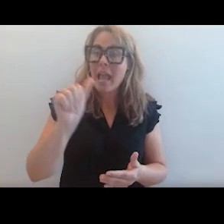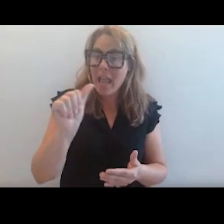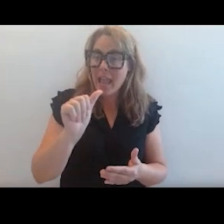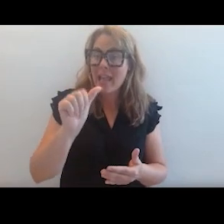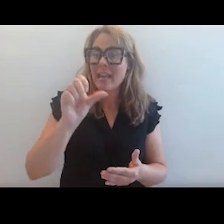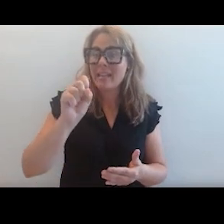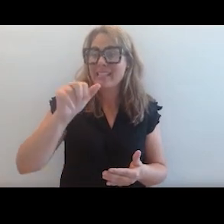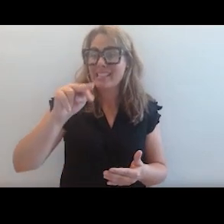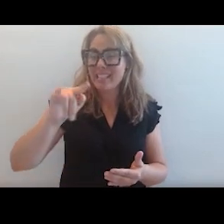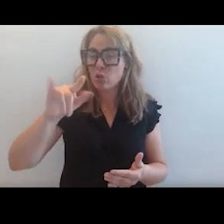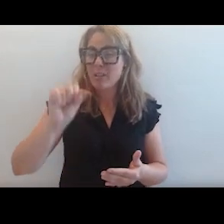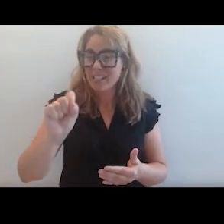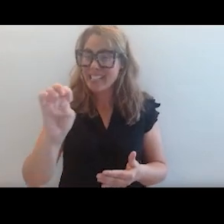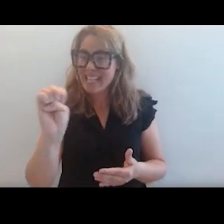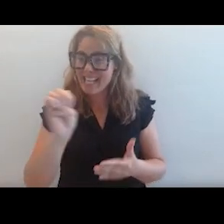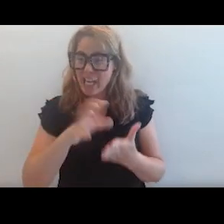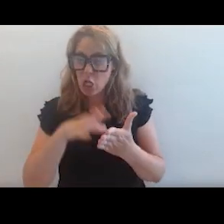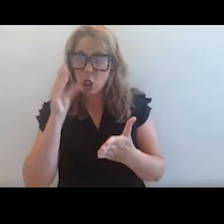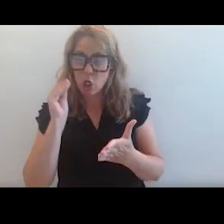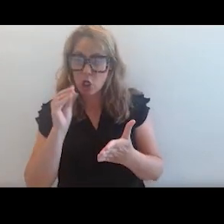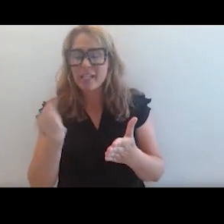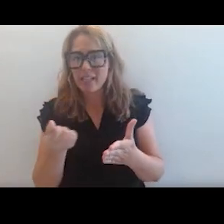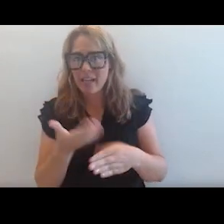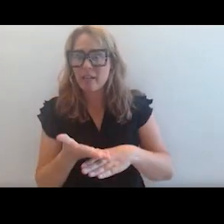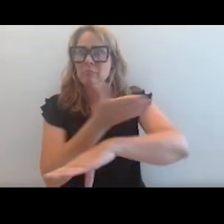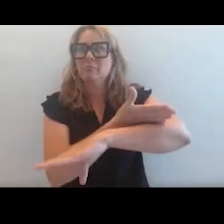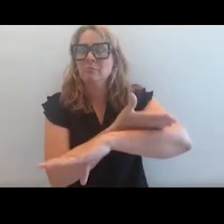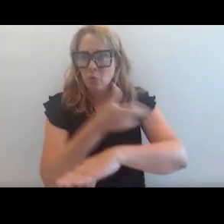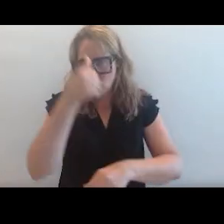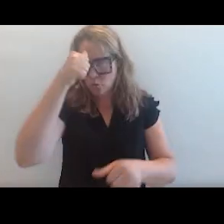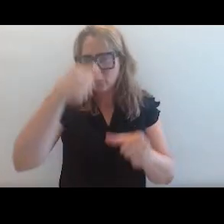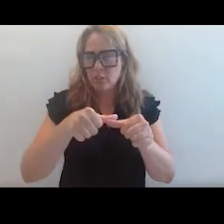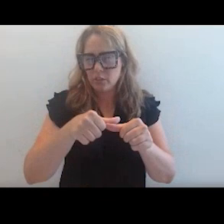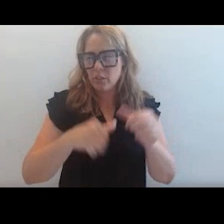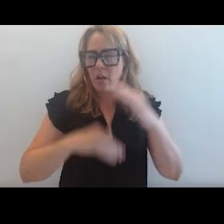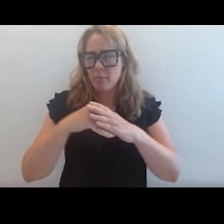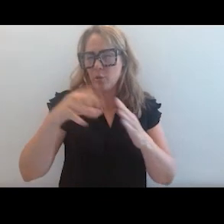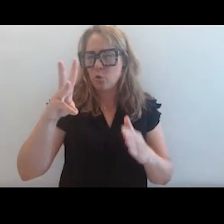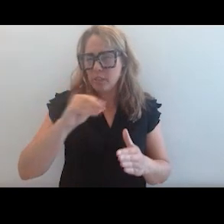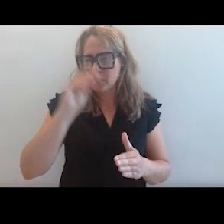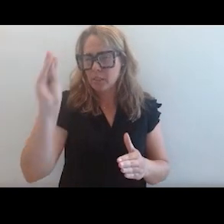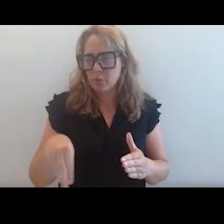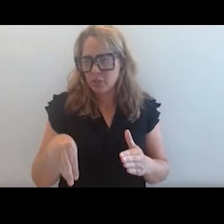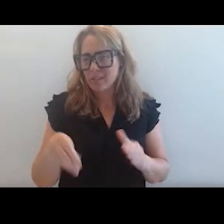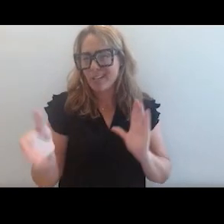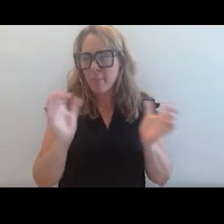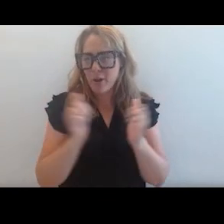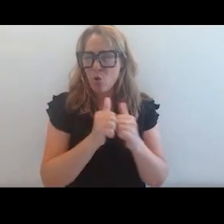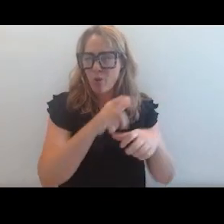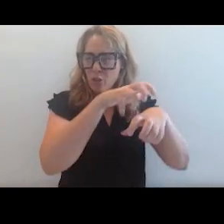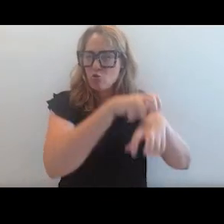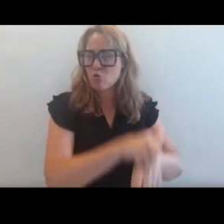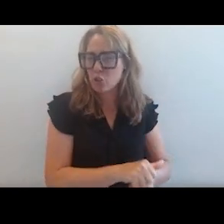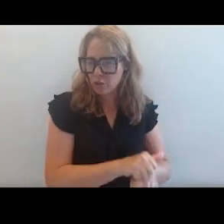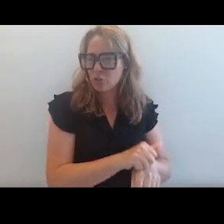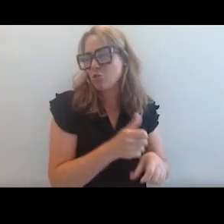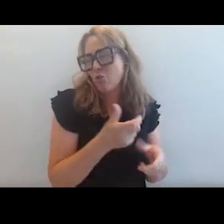e-learning can increase retention by up to 60% compared to traditional methods, particularly when